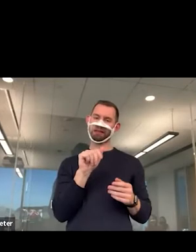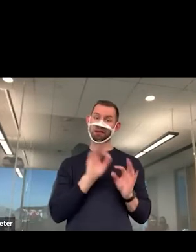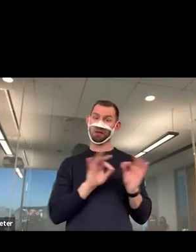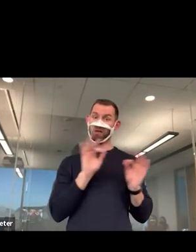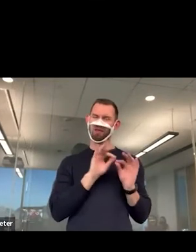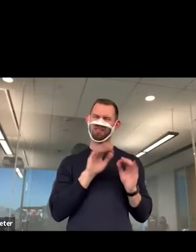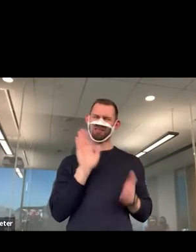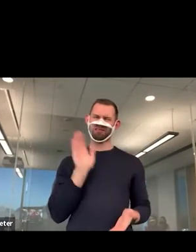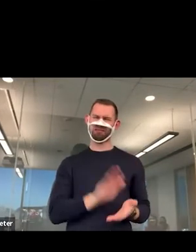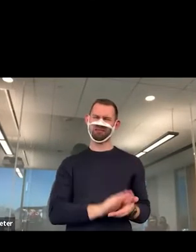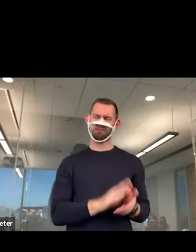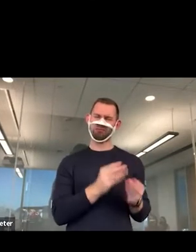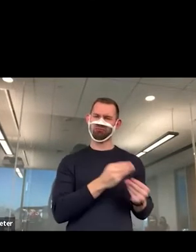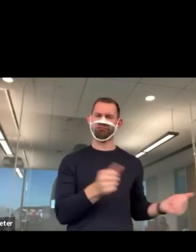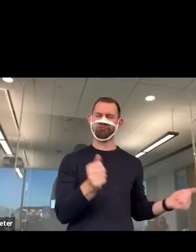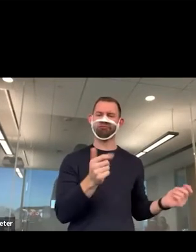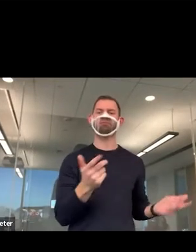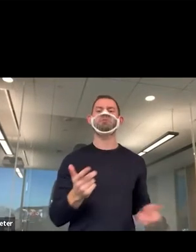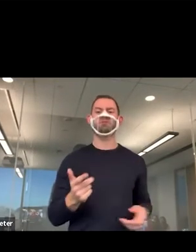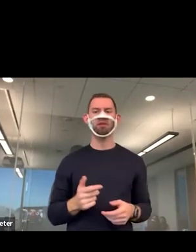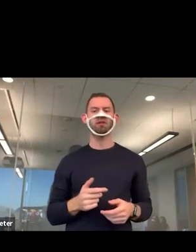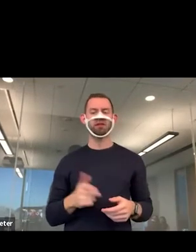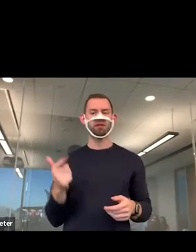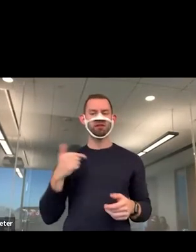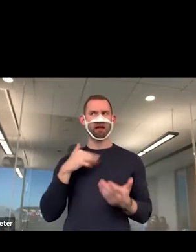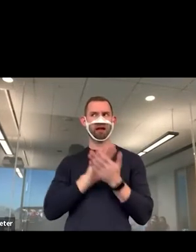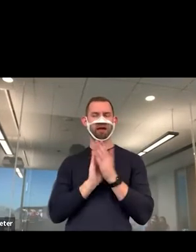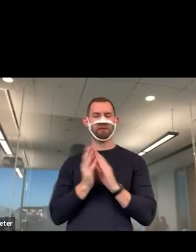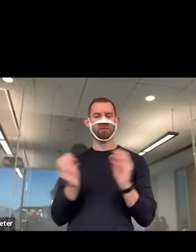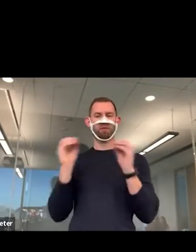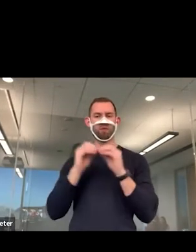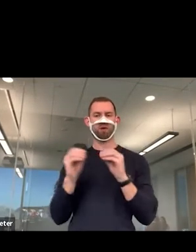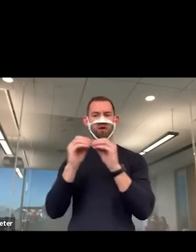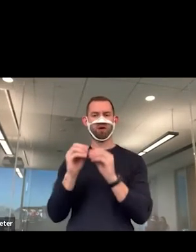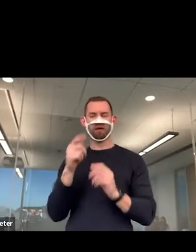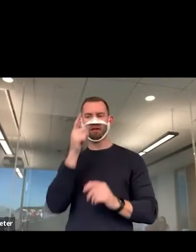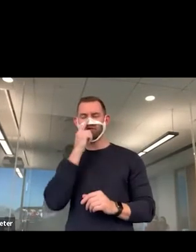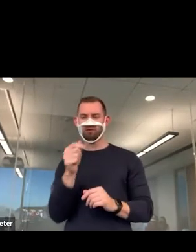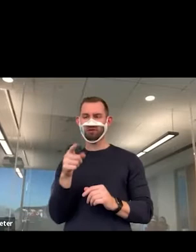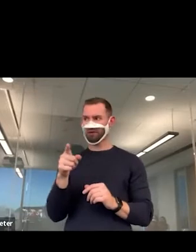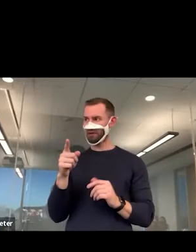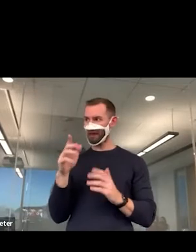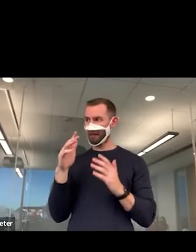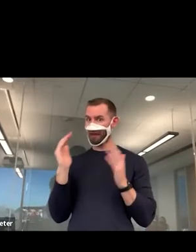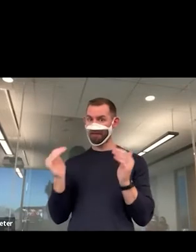in in the advancement of of employment of people with disabilities and there's certainly plenty of